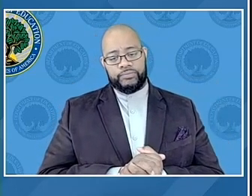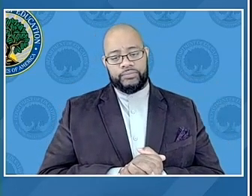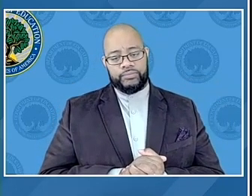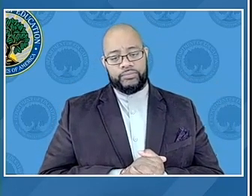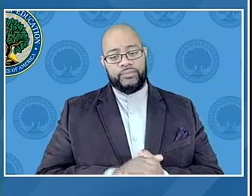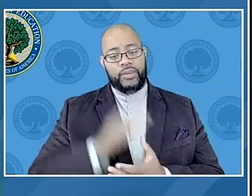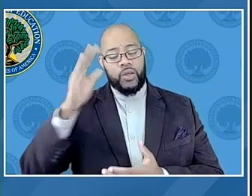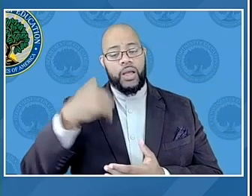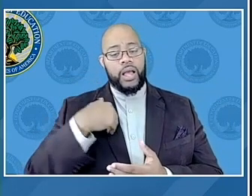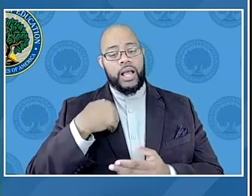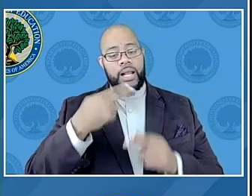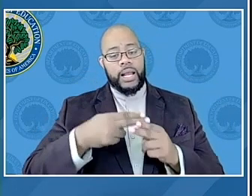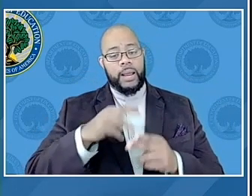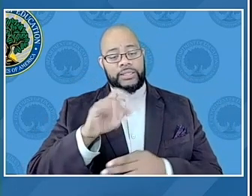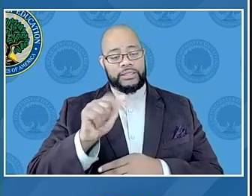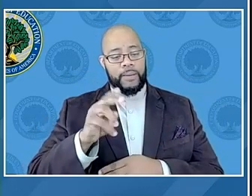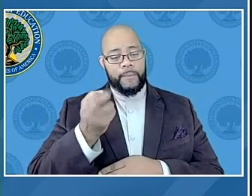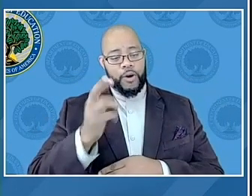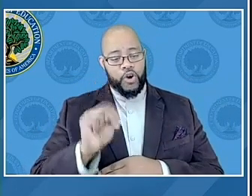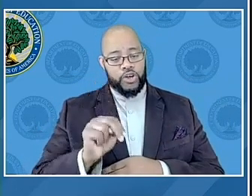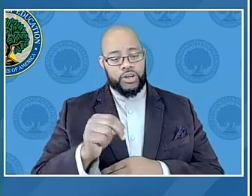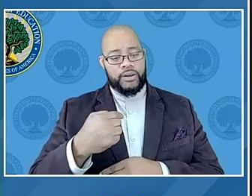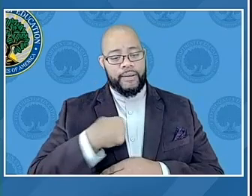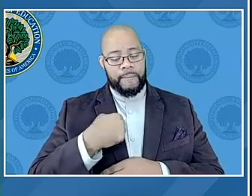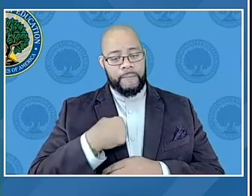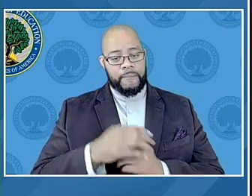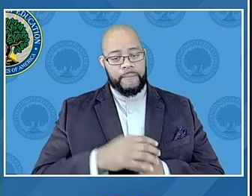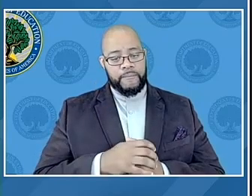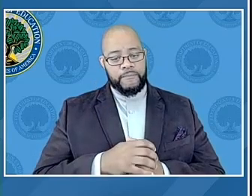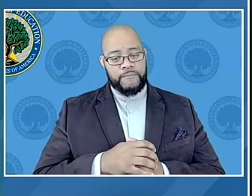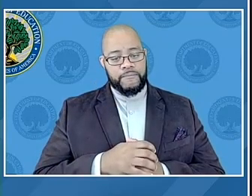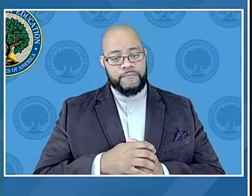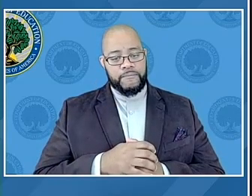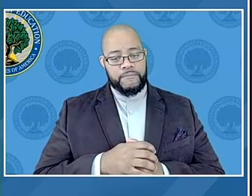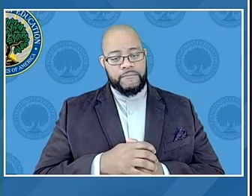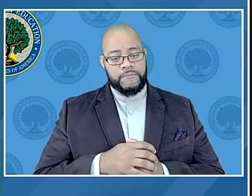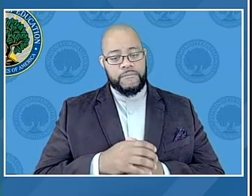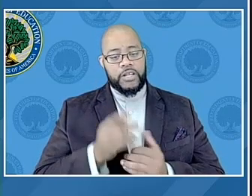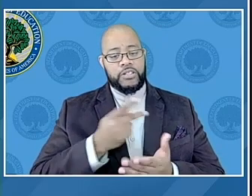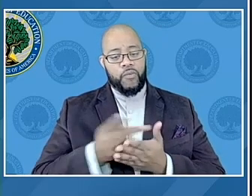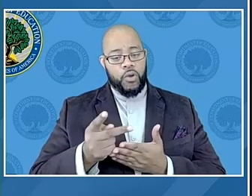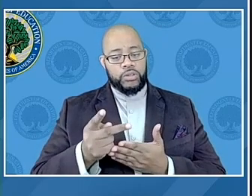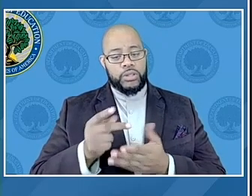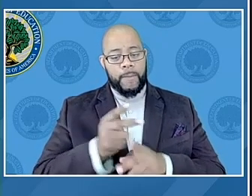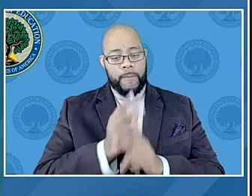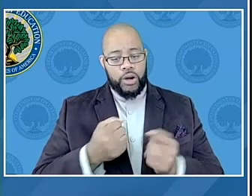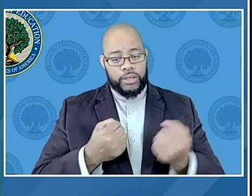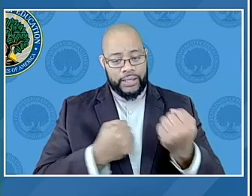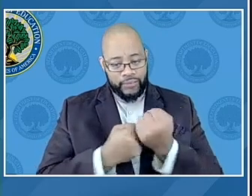Hi, my name is Melissa Byrne. I am a advocate and a defaulted borrower, and I'm here to really talk about the hardships.